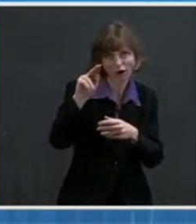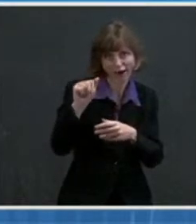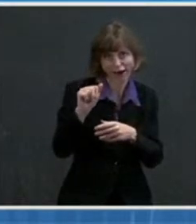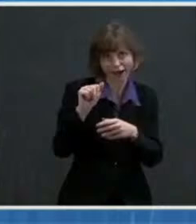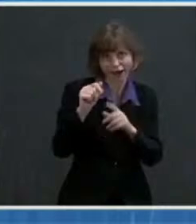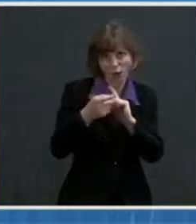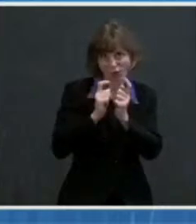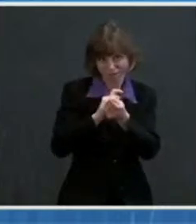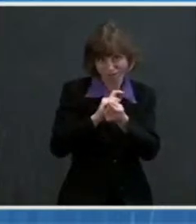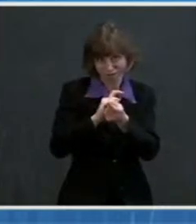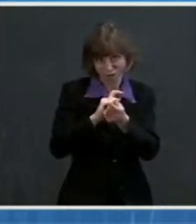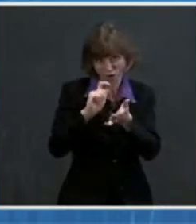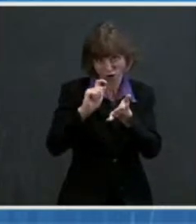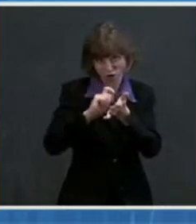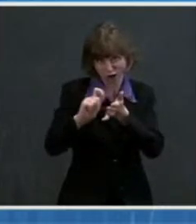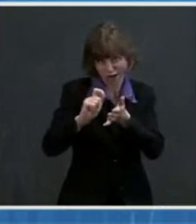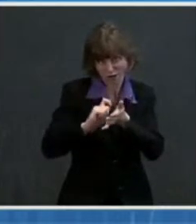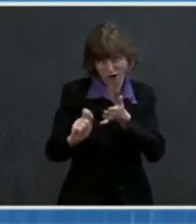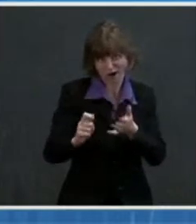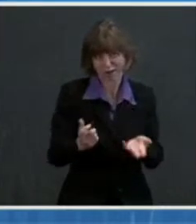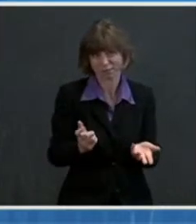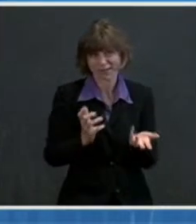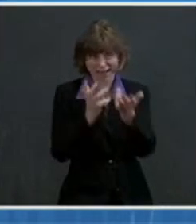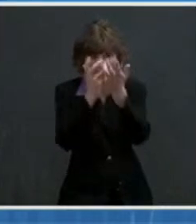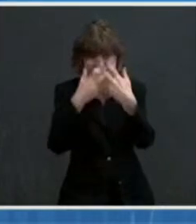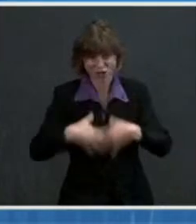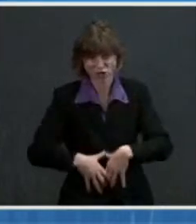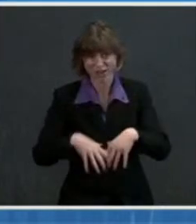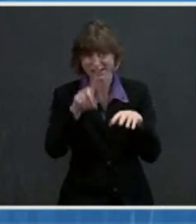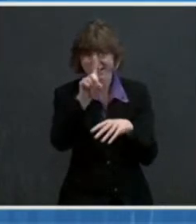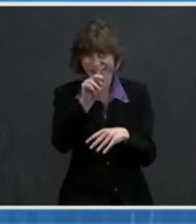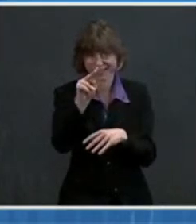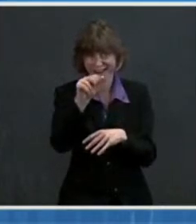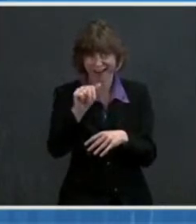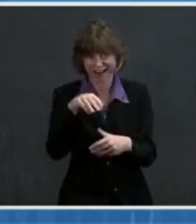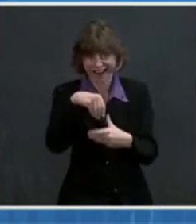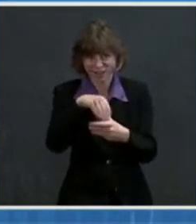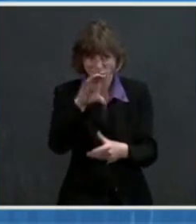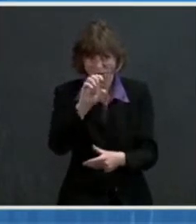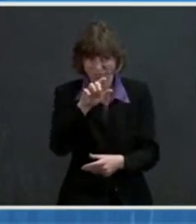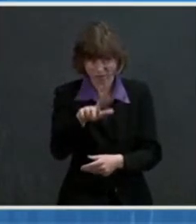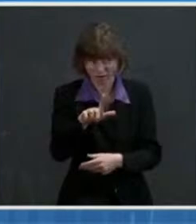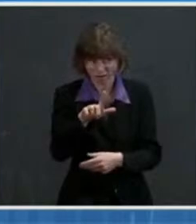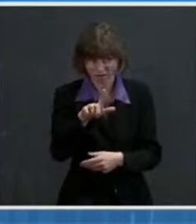CORECEPTORS. IT FUSES AND ENTERS, THE RNA